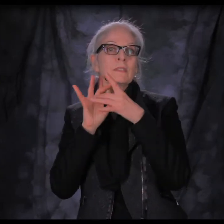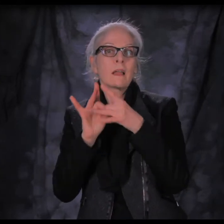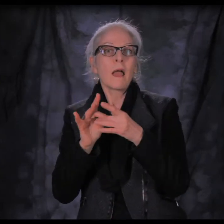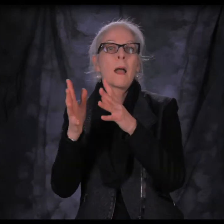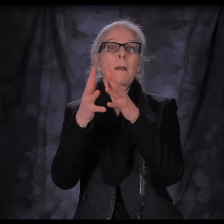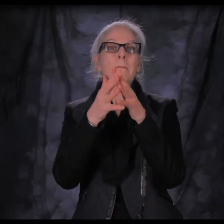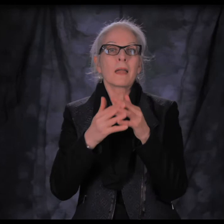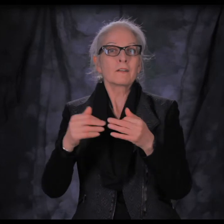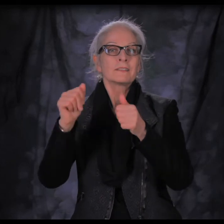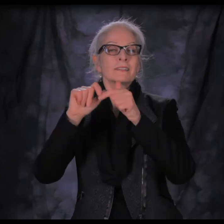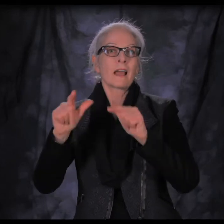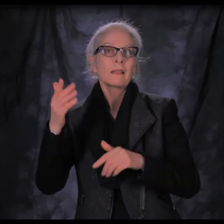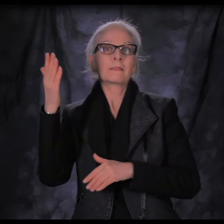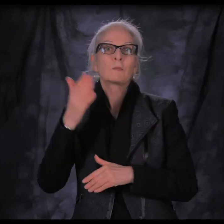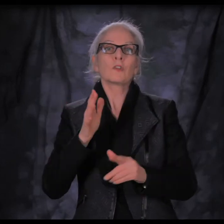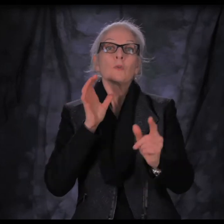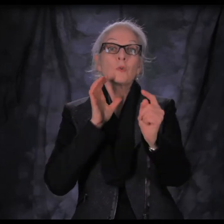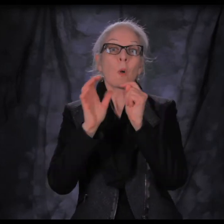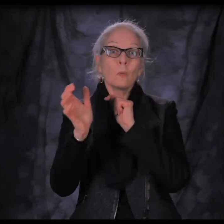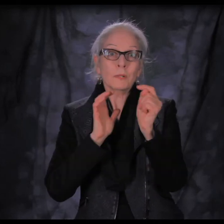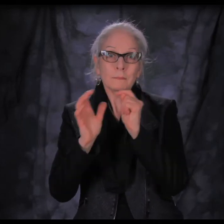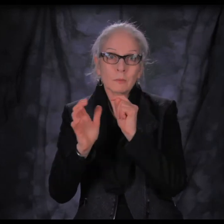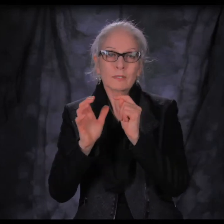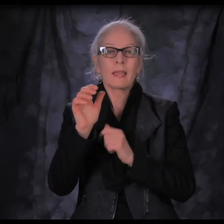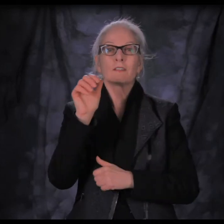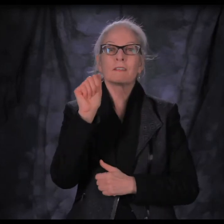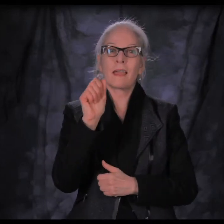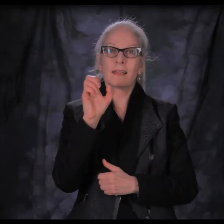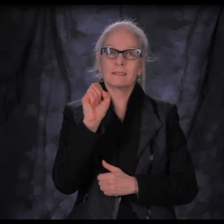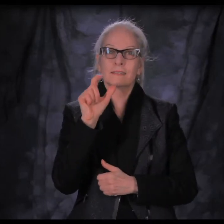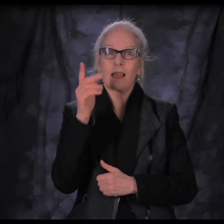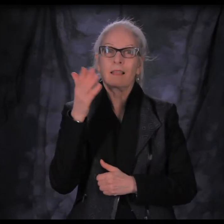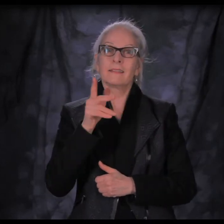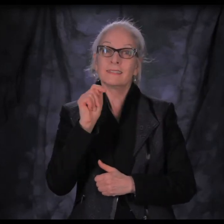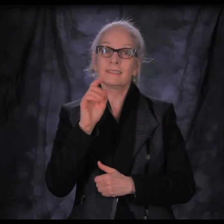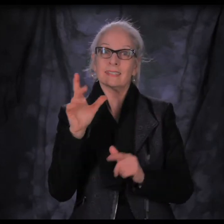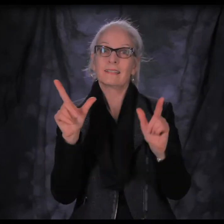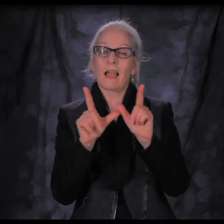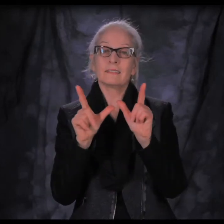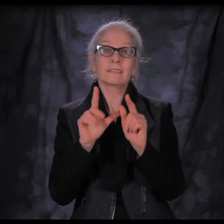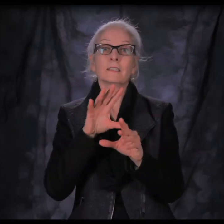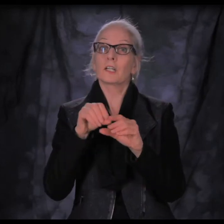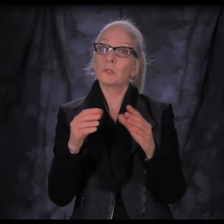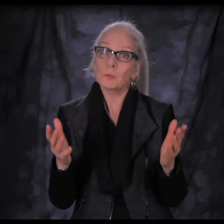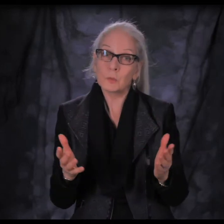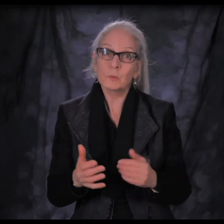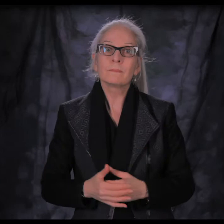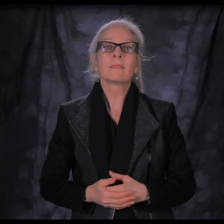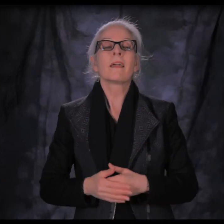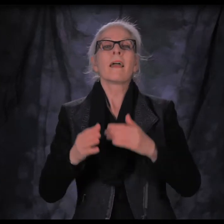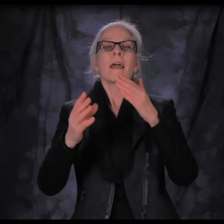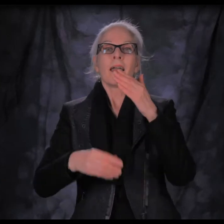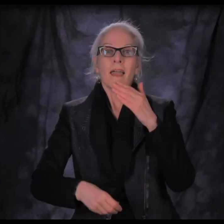Sign Language/ Total Communication licensure include the following: